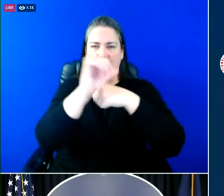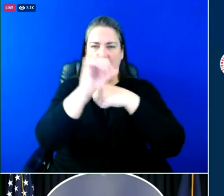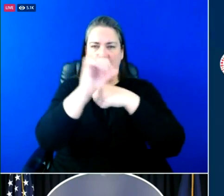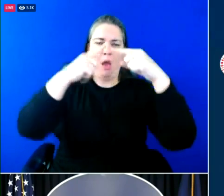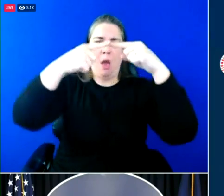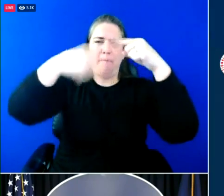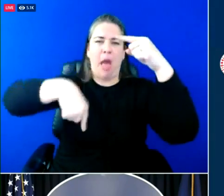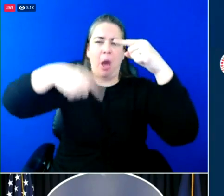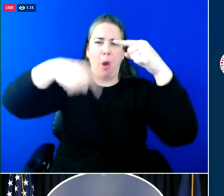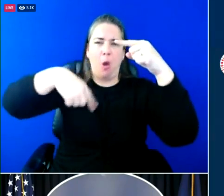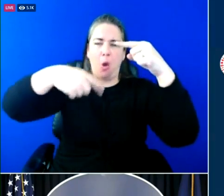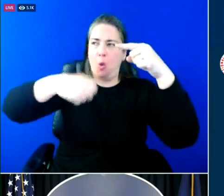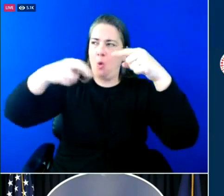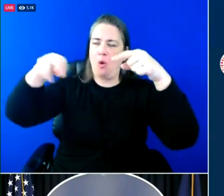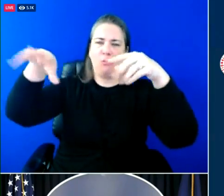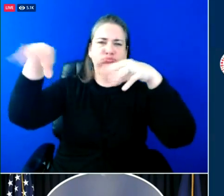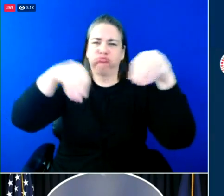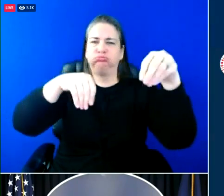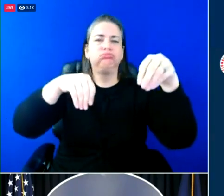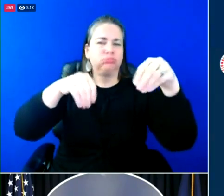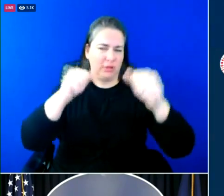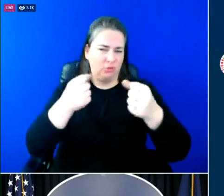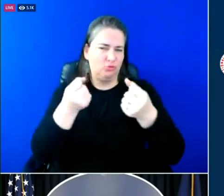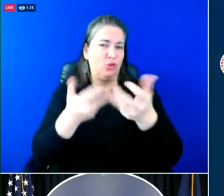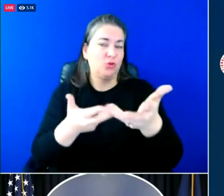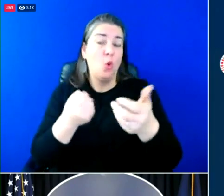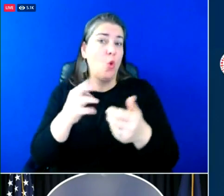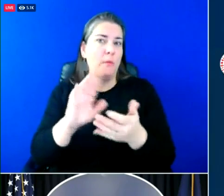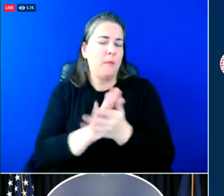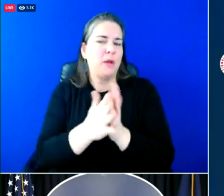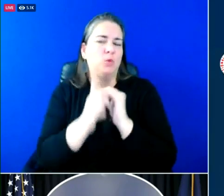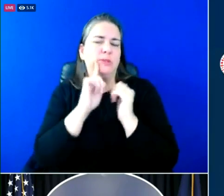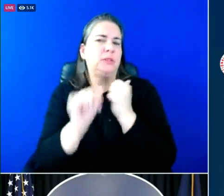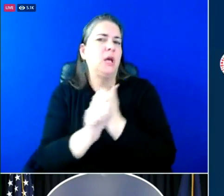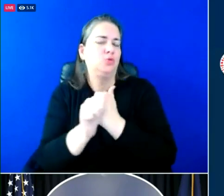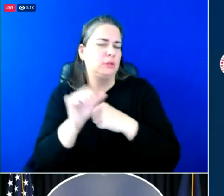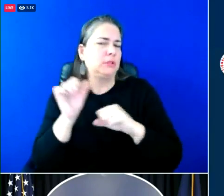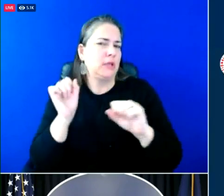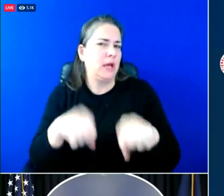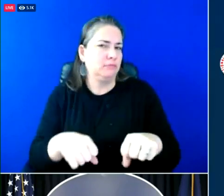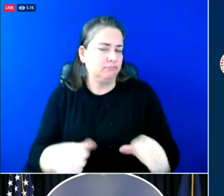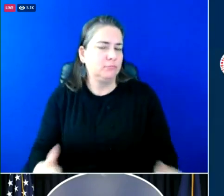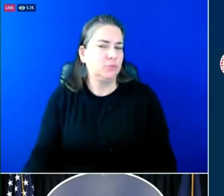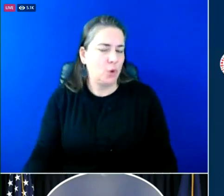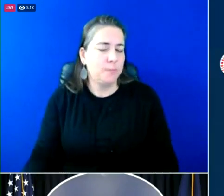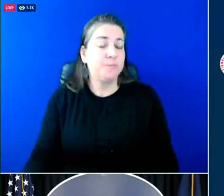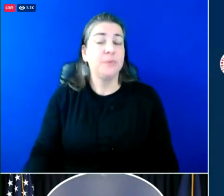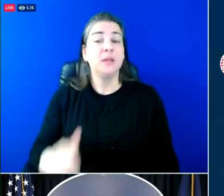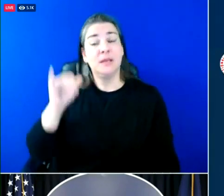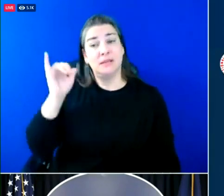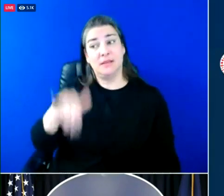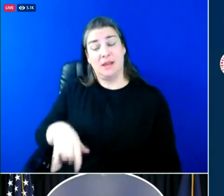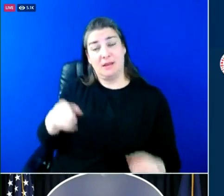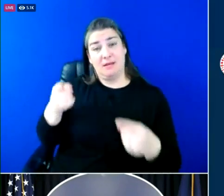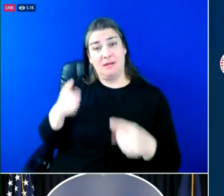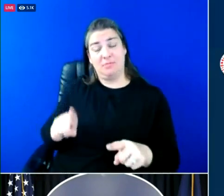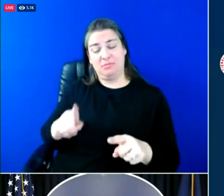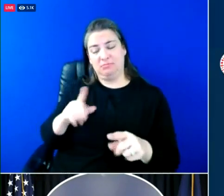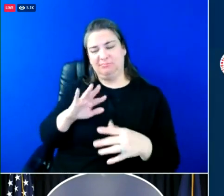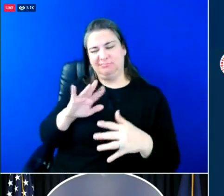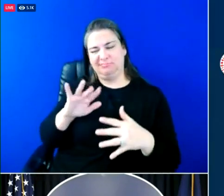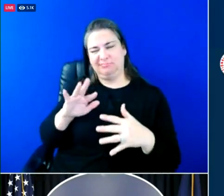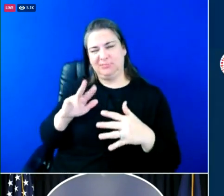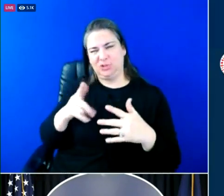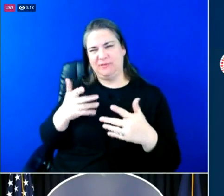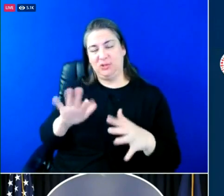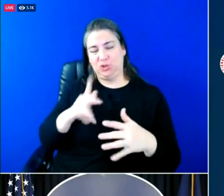conditions. So the event should end late afternoon on Thursday in the West,